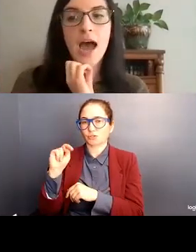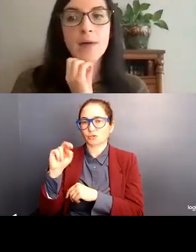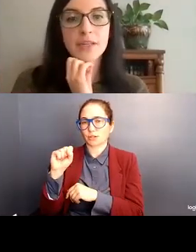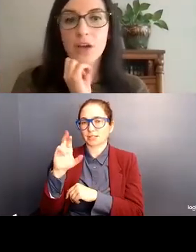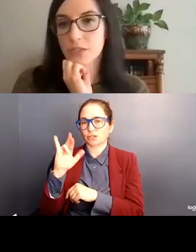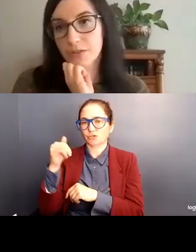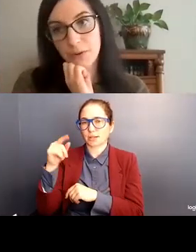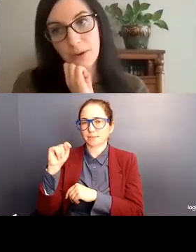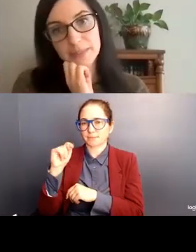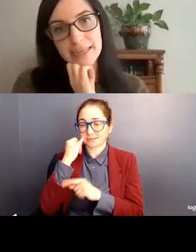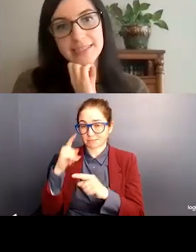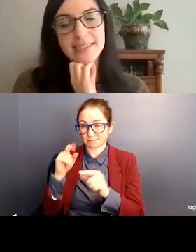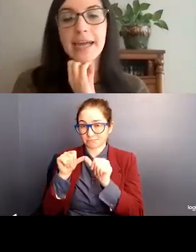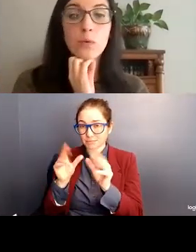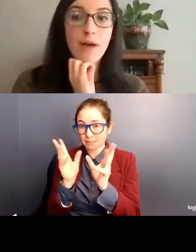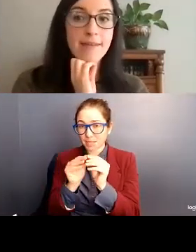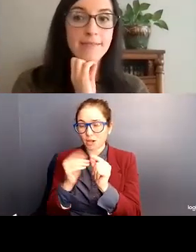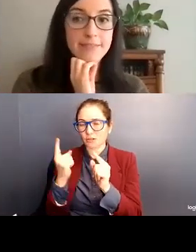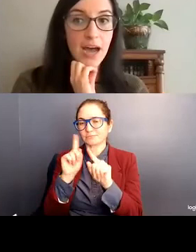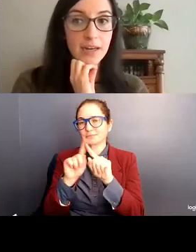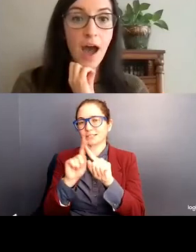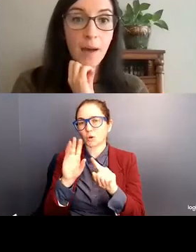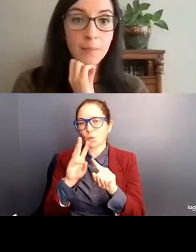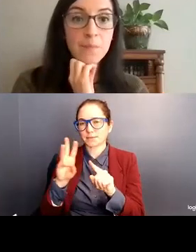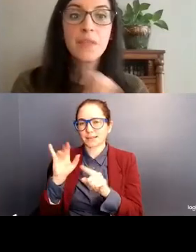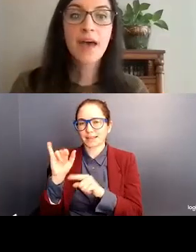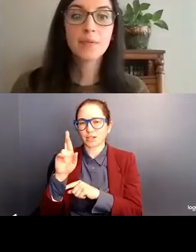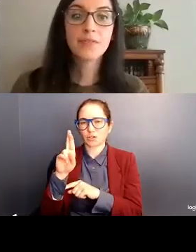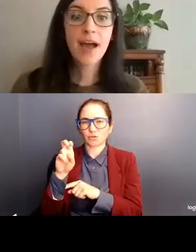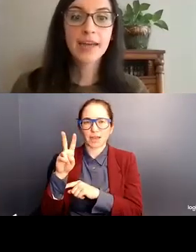meeting. There's also different websites like Rev.com that provide